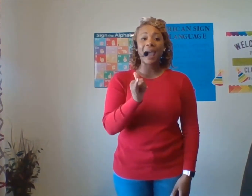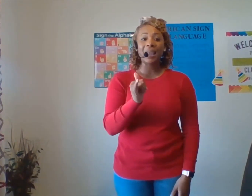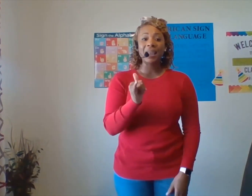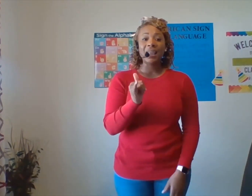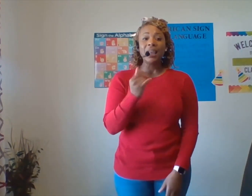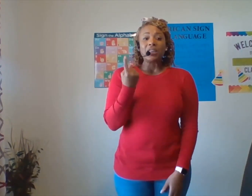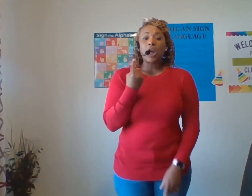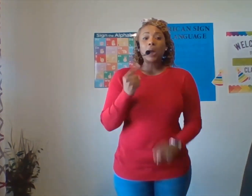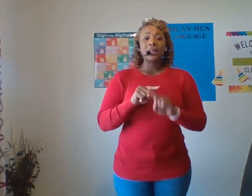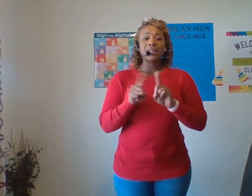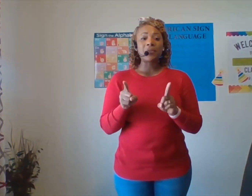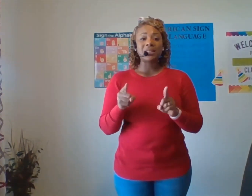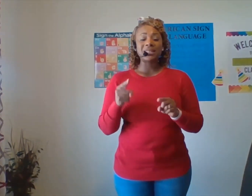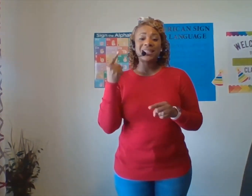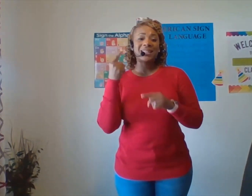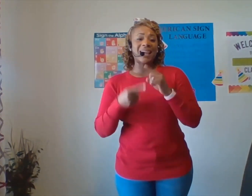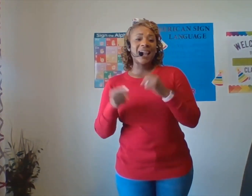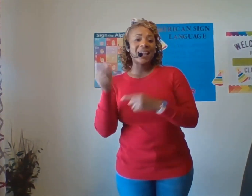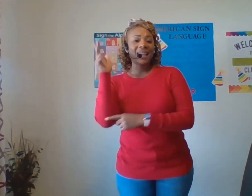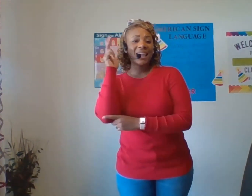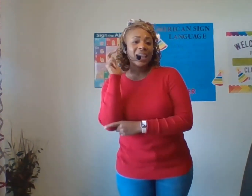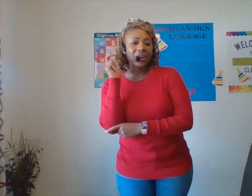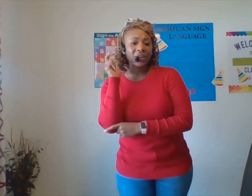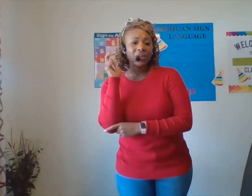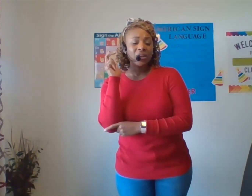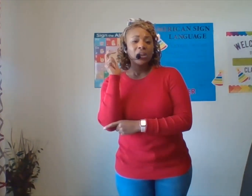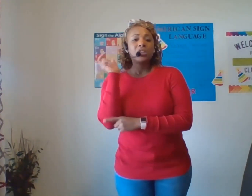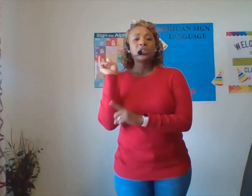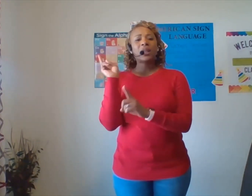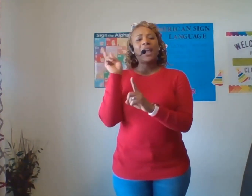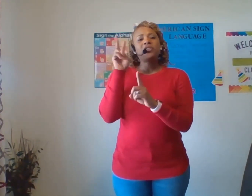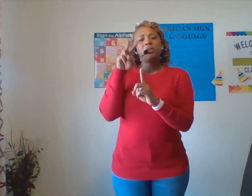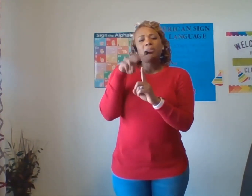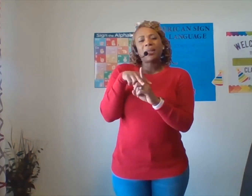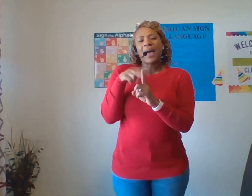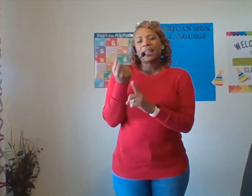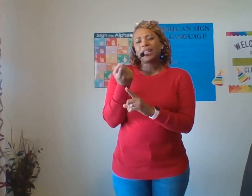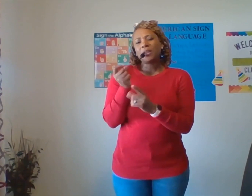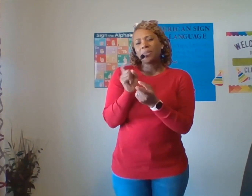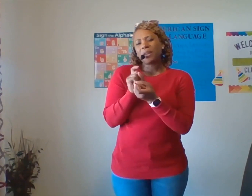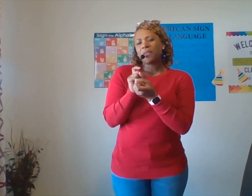the only difference is they can't hear so they have to apply a little bit of